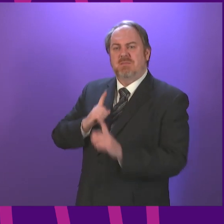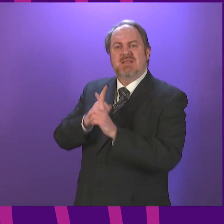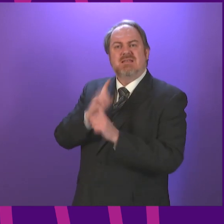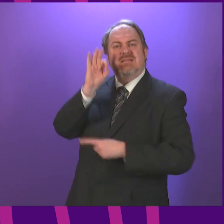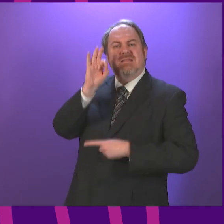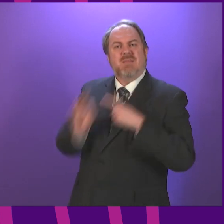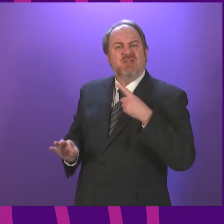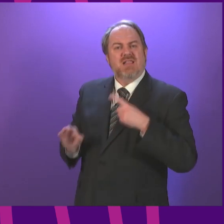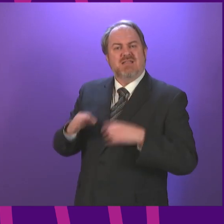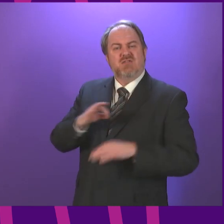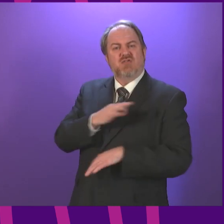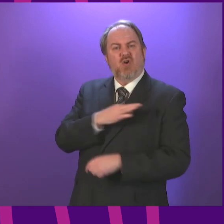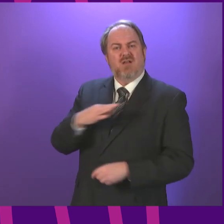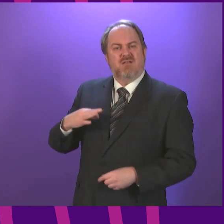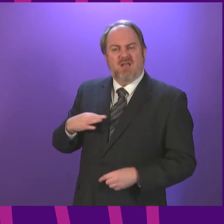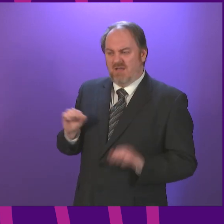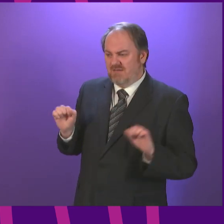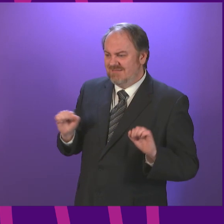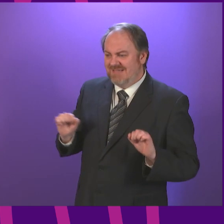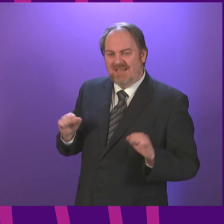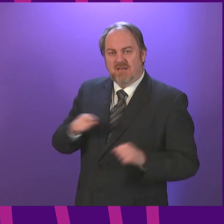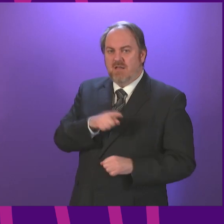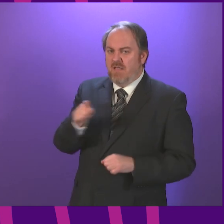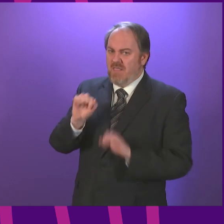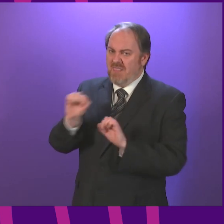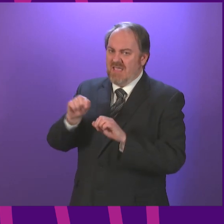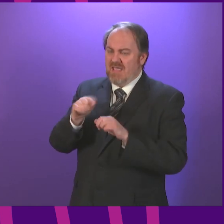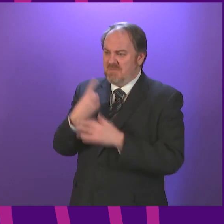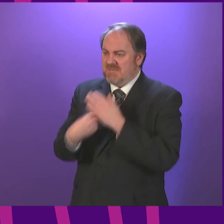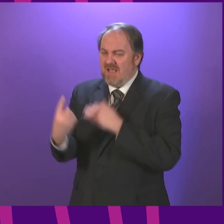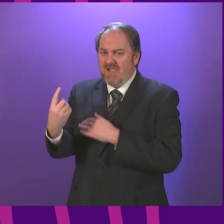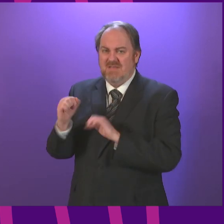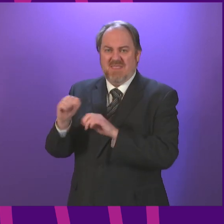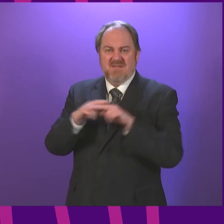individuals and their families feel the anxiety and stress of a potential cancer diagnosis